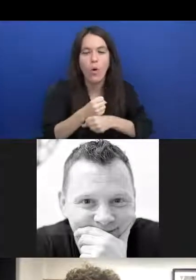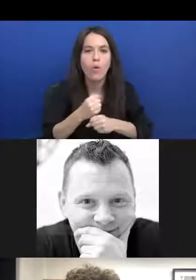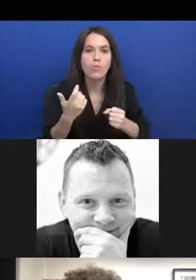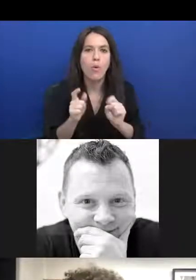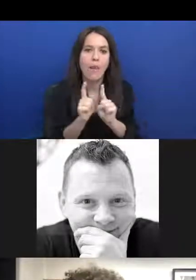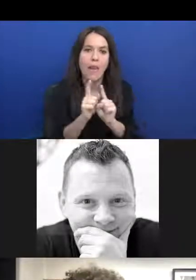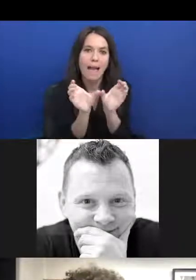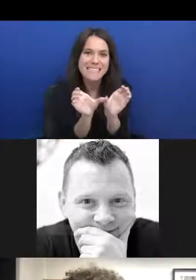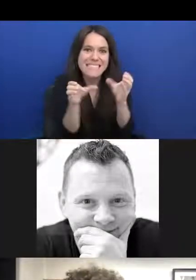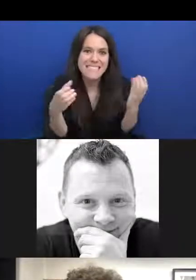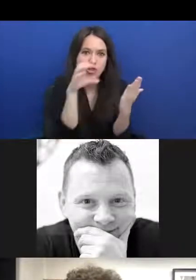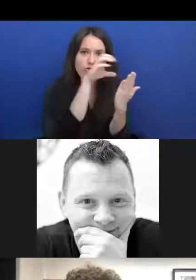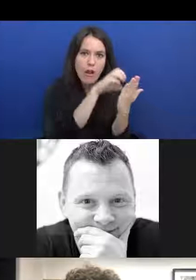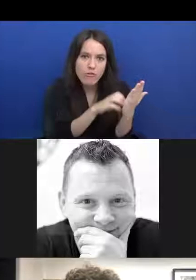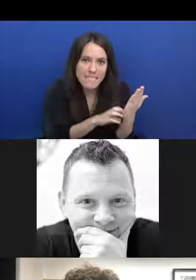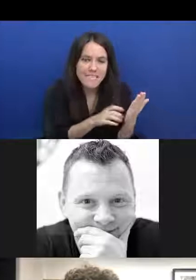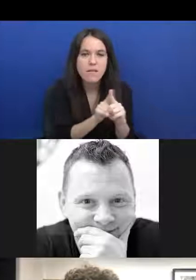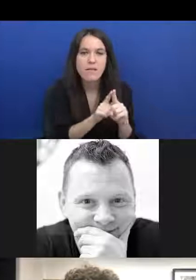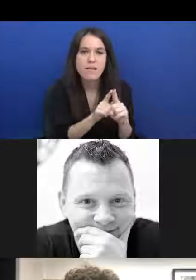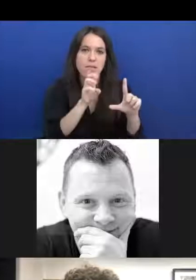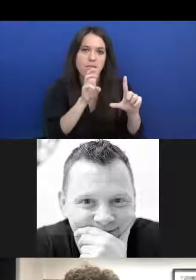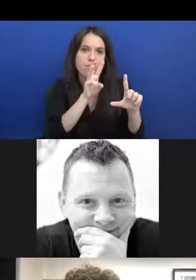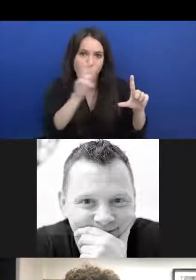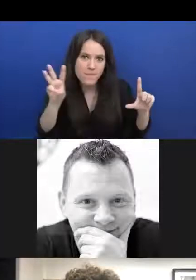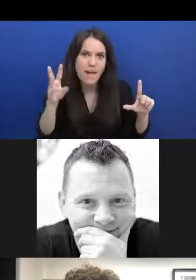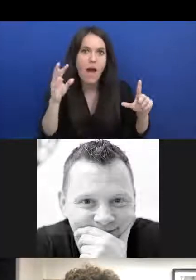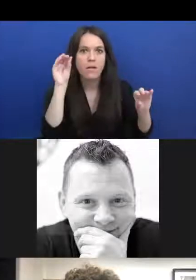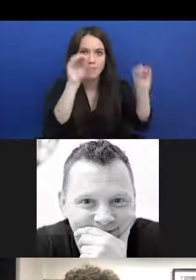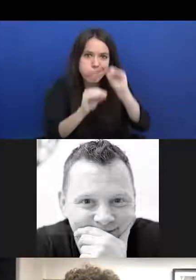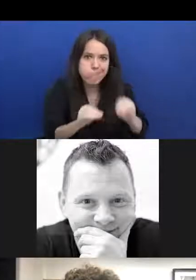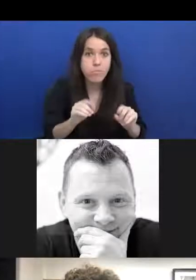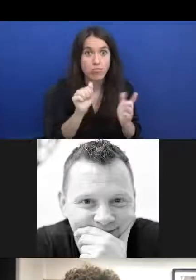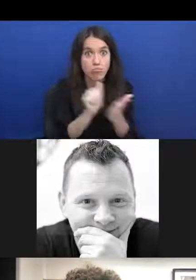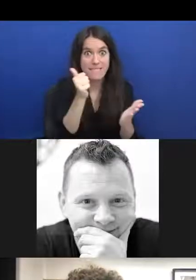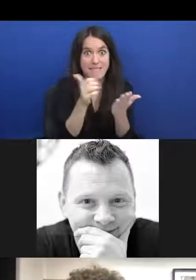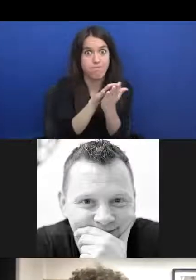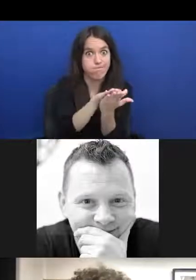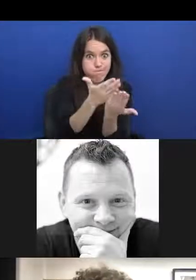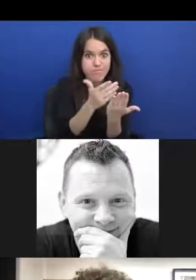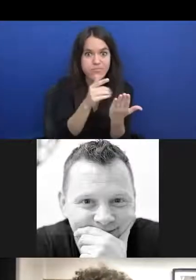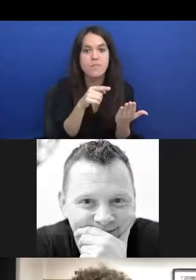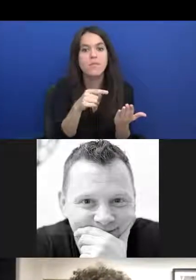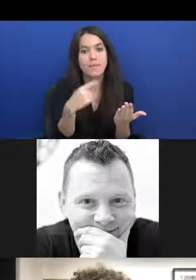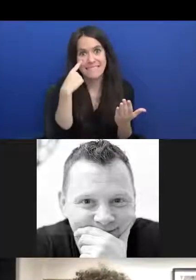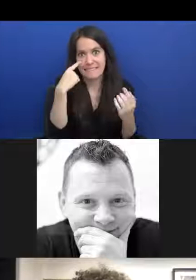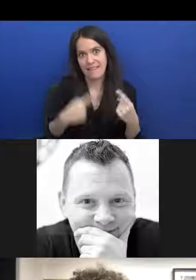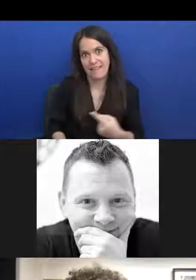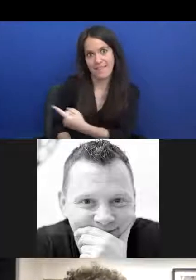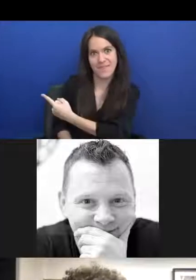been published in print form and also this website which has recordings that I’ve made and that